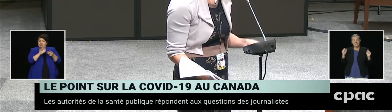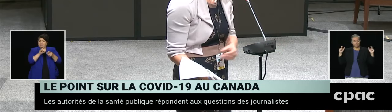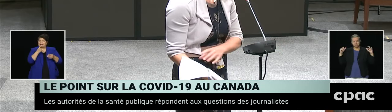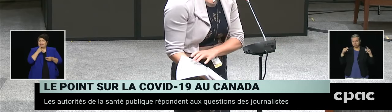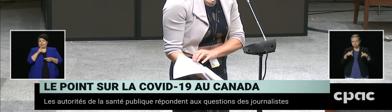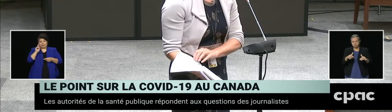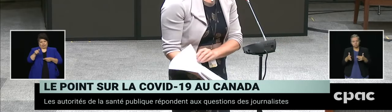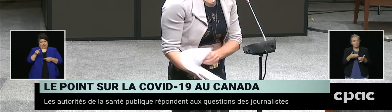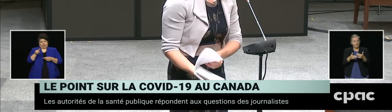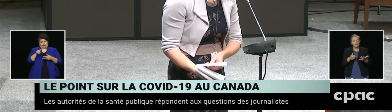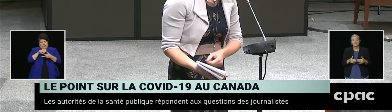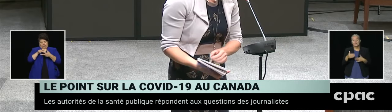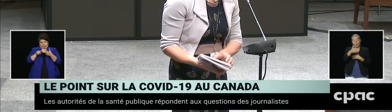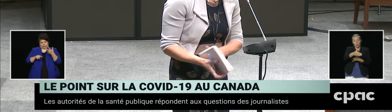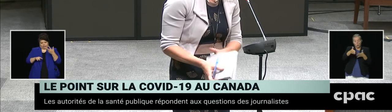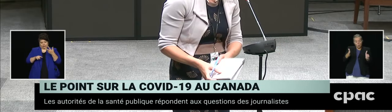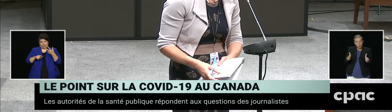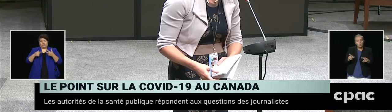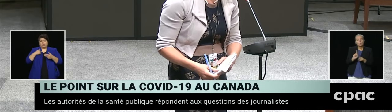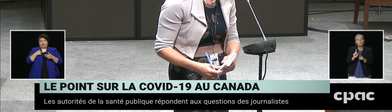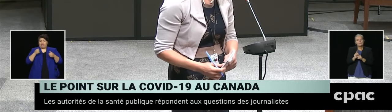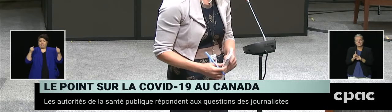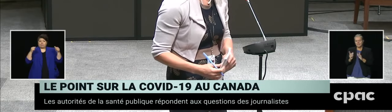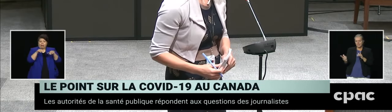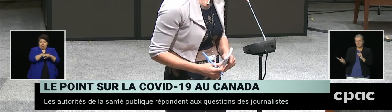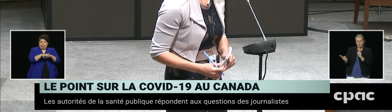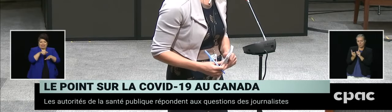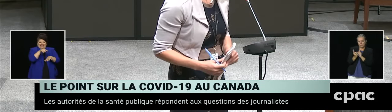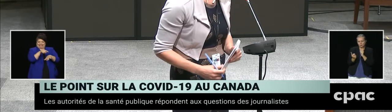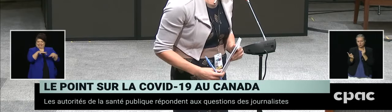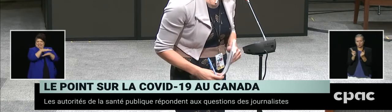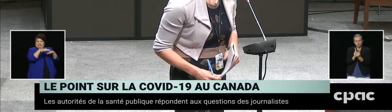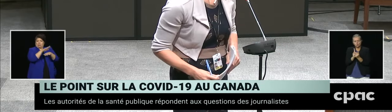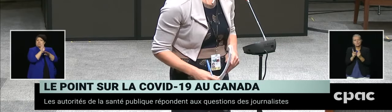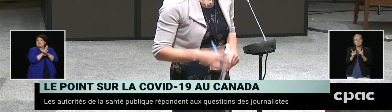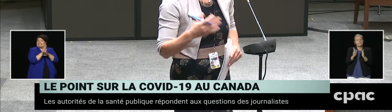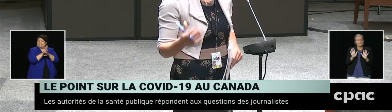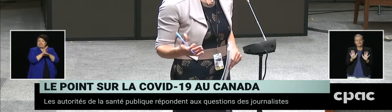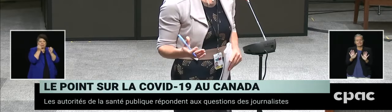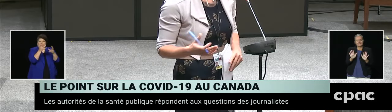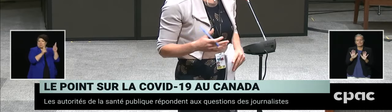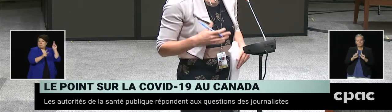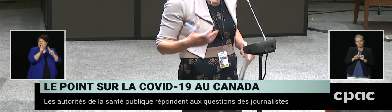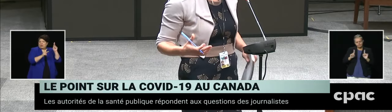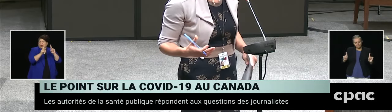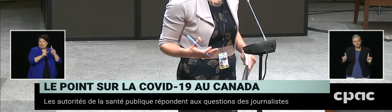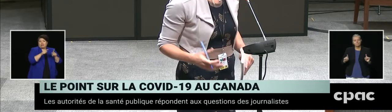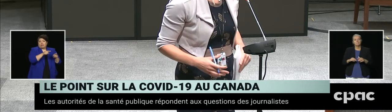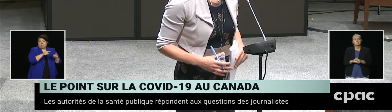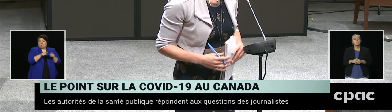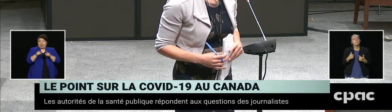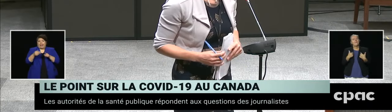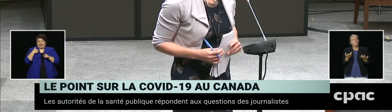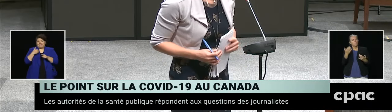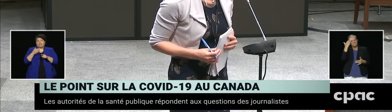YOU ALSO SAID THERE WERE THREE THINGS WE NEEDED TO AVOID, BUSY